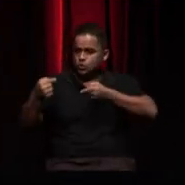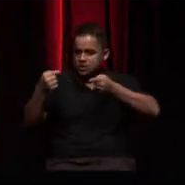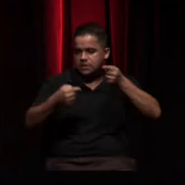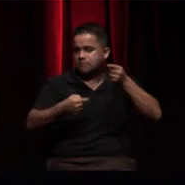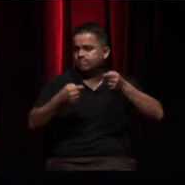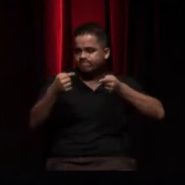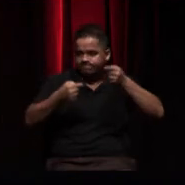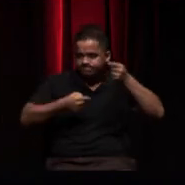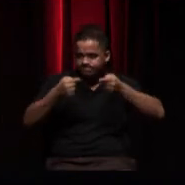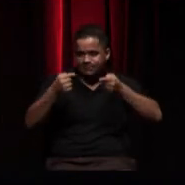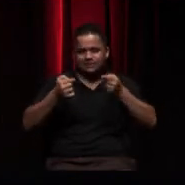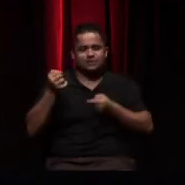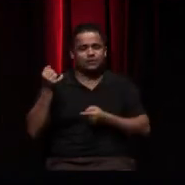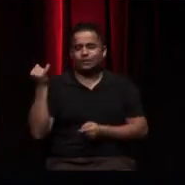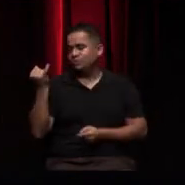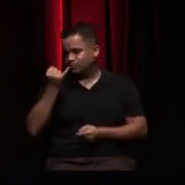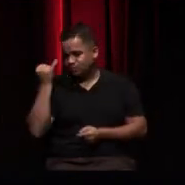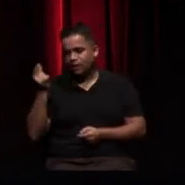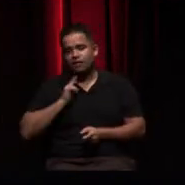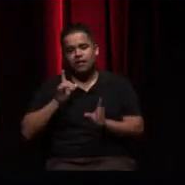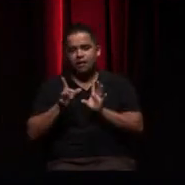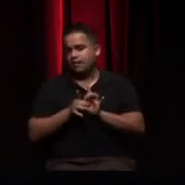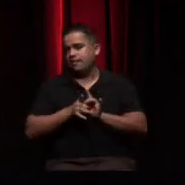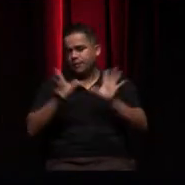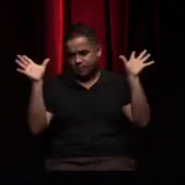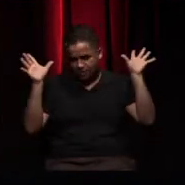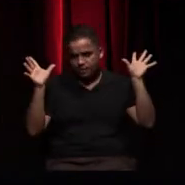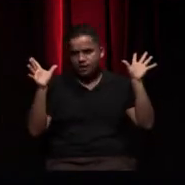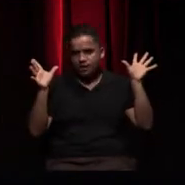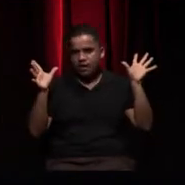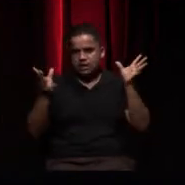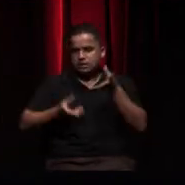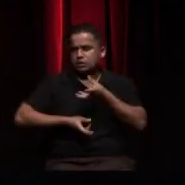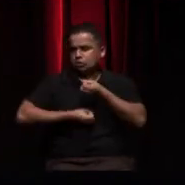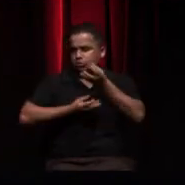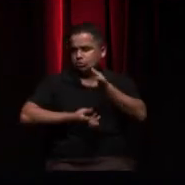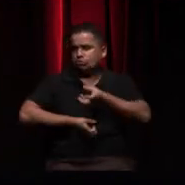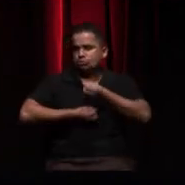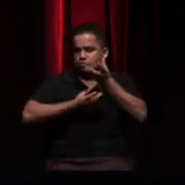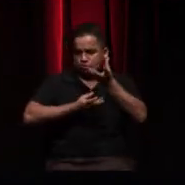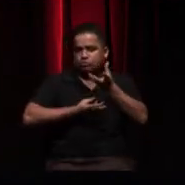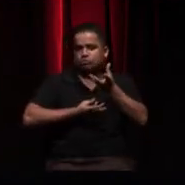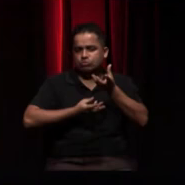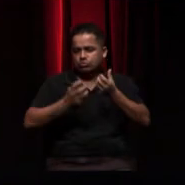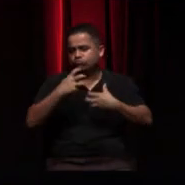and freedom of speech.